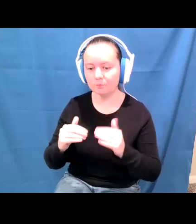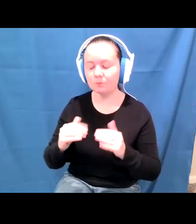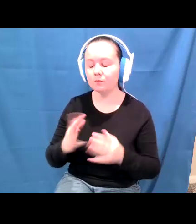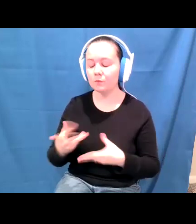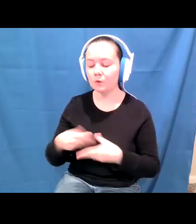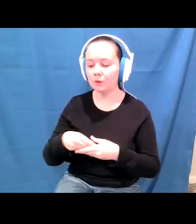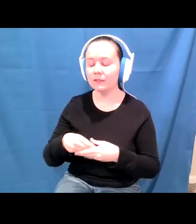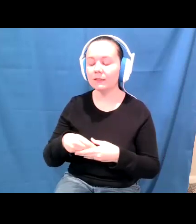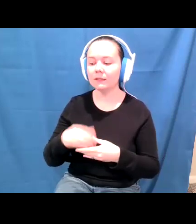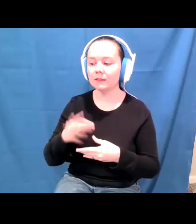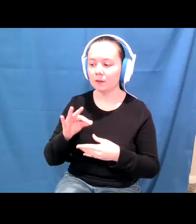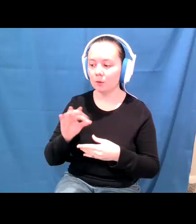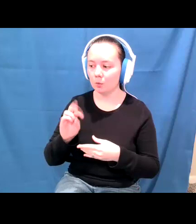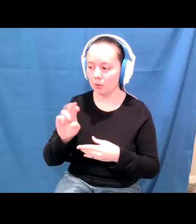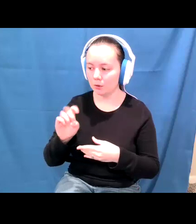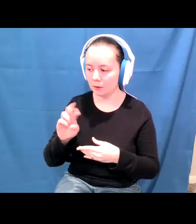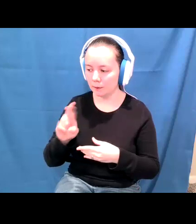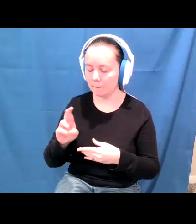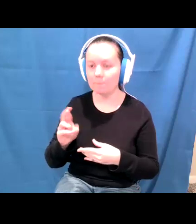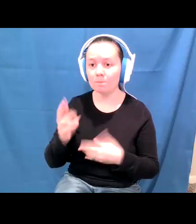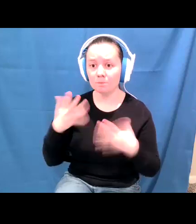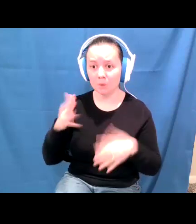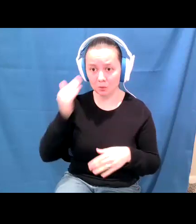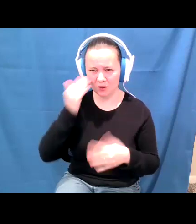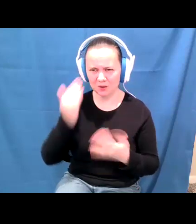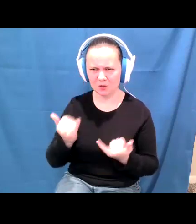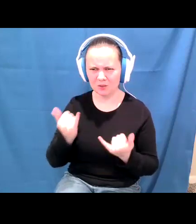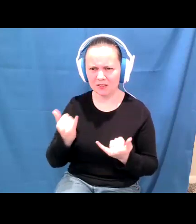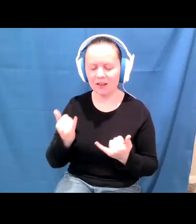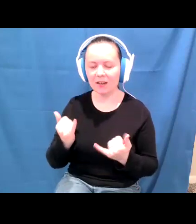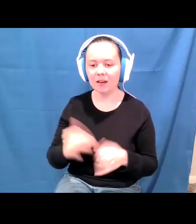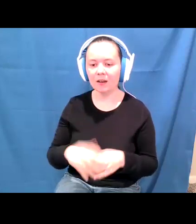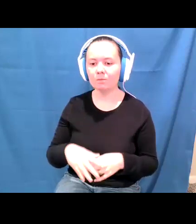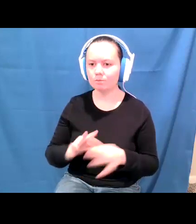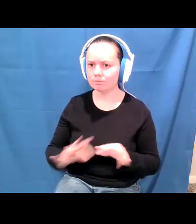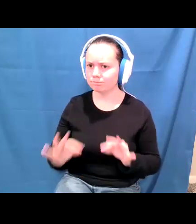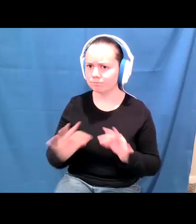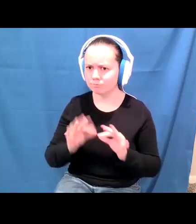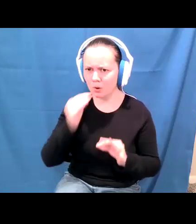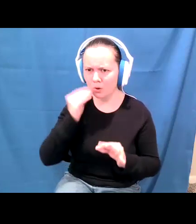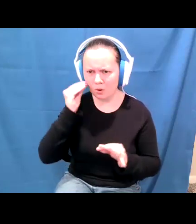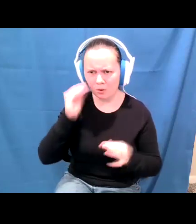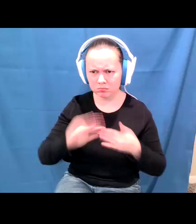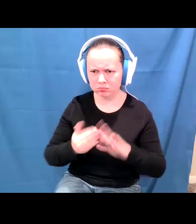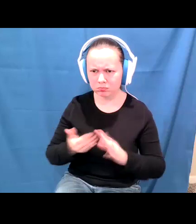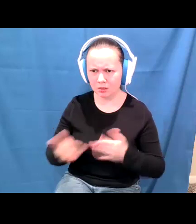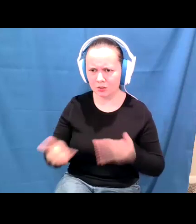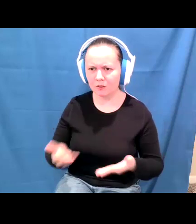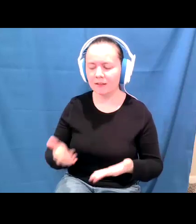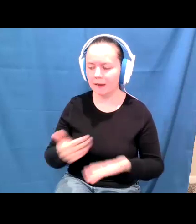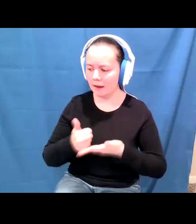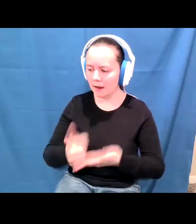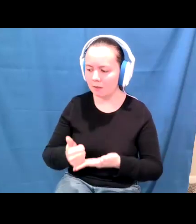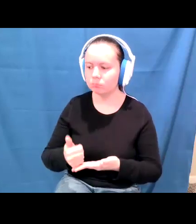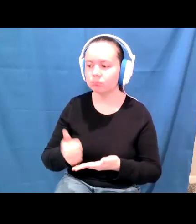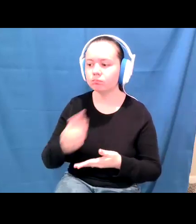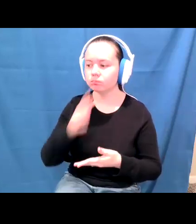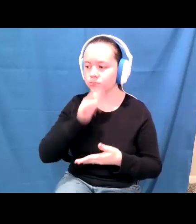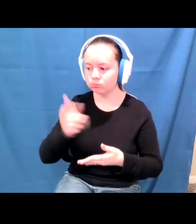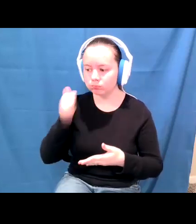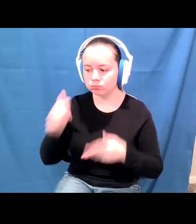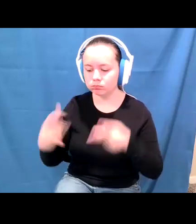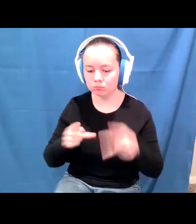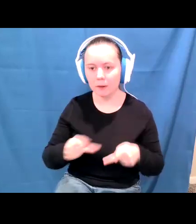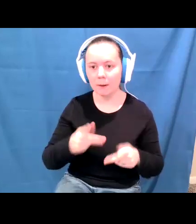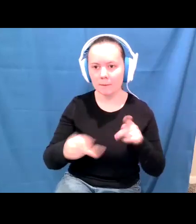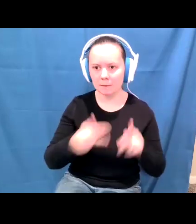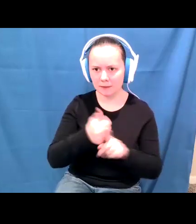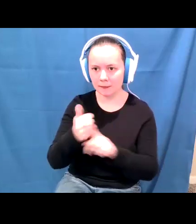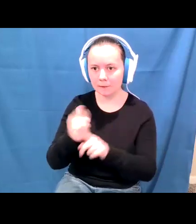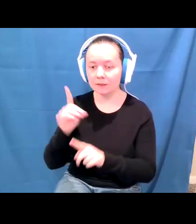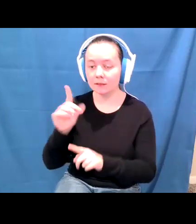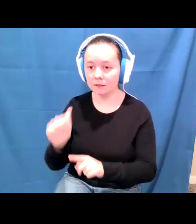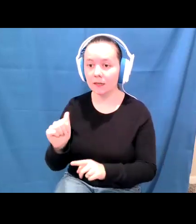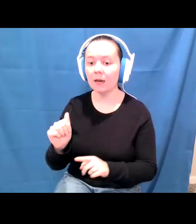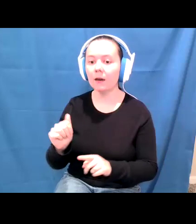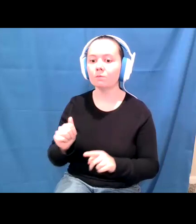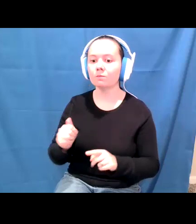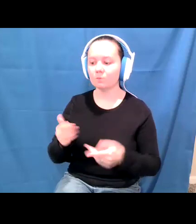We know, and we've already heard today, the critical home and community-based services that help persons with disabilities and older Americans live in their own homes and communities that are provided by the direct care workforce.